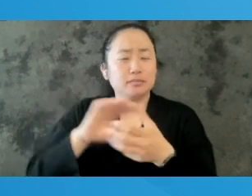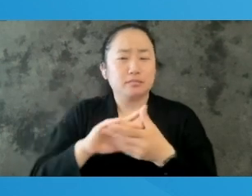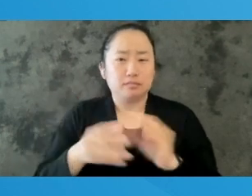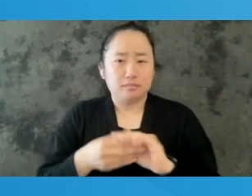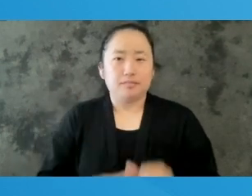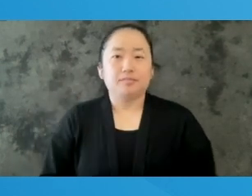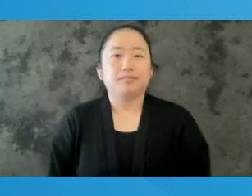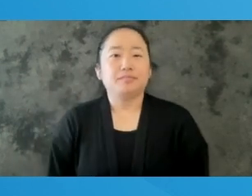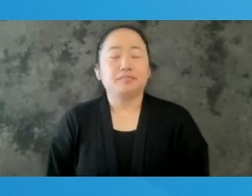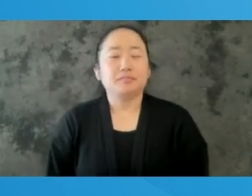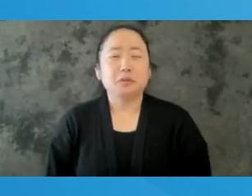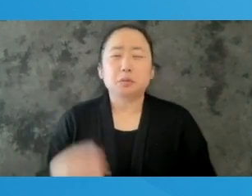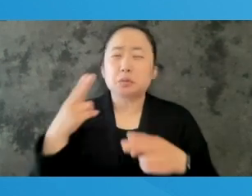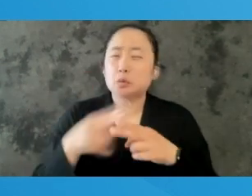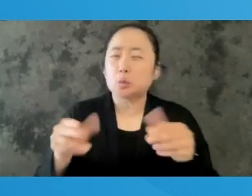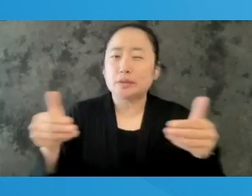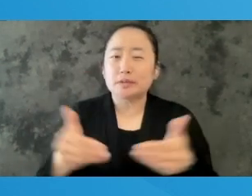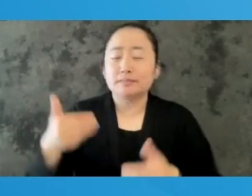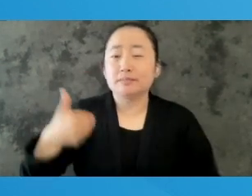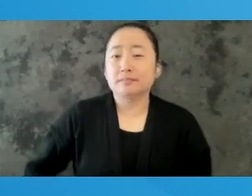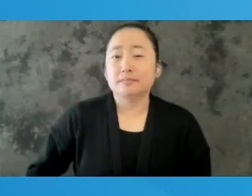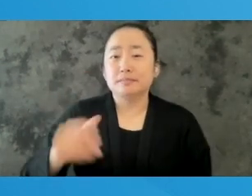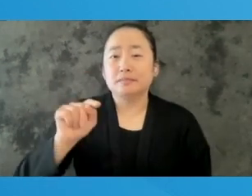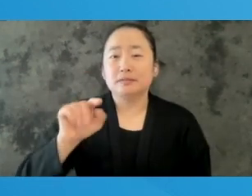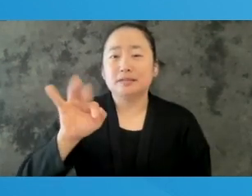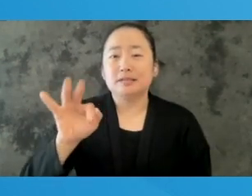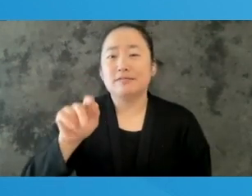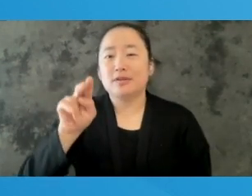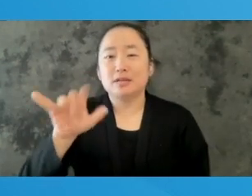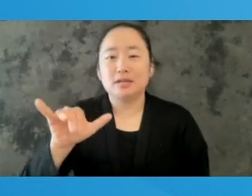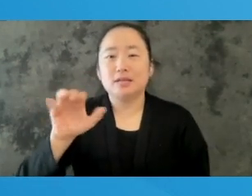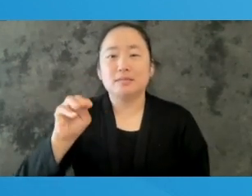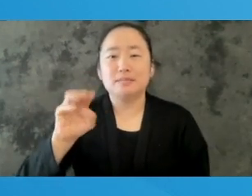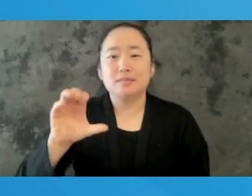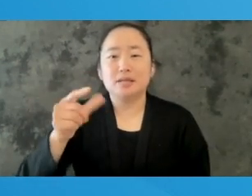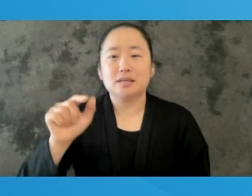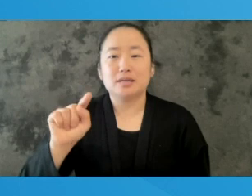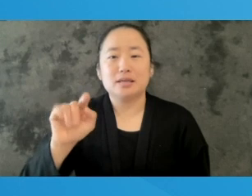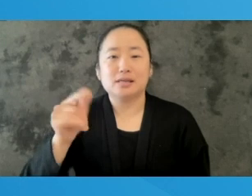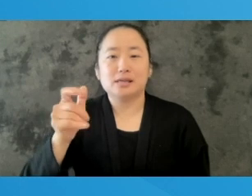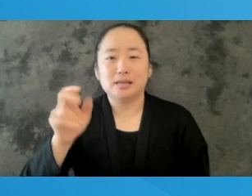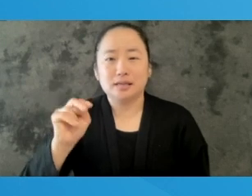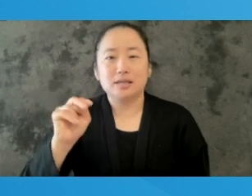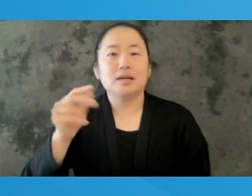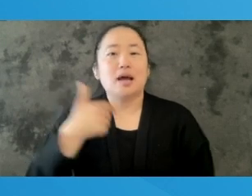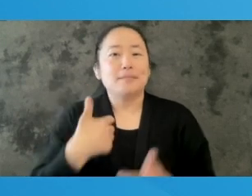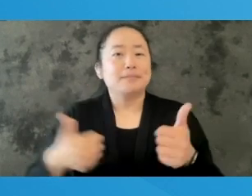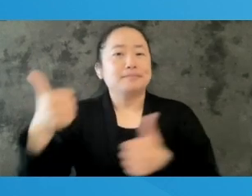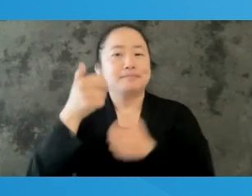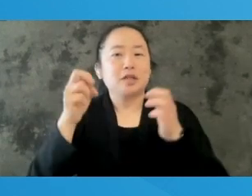My name is Tiffany McGettigan and I am the head of education at the Hirshhorn Museum